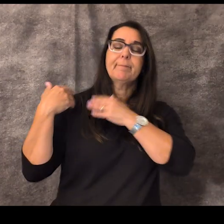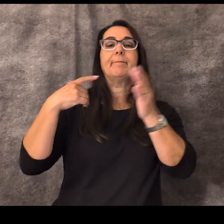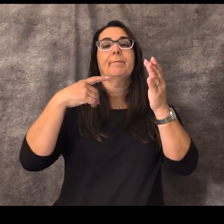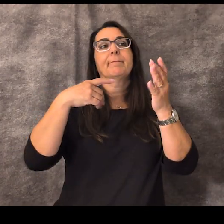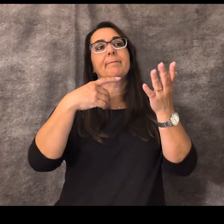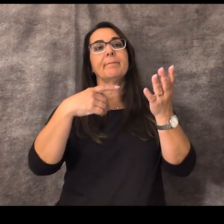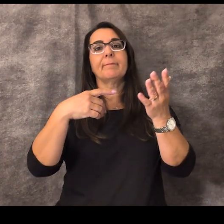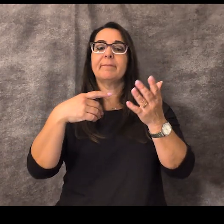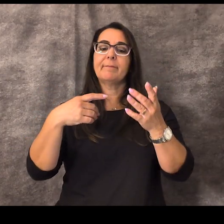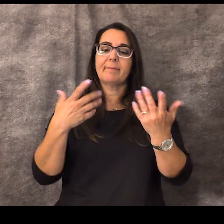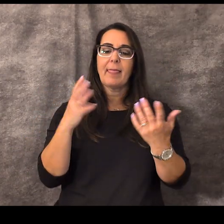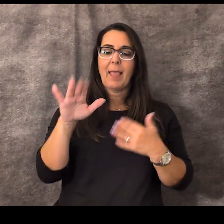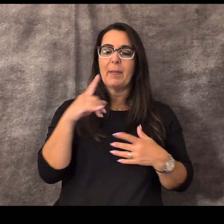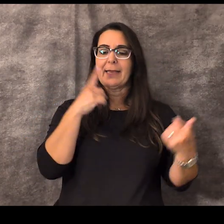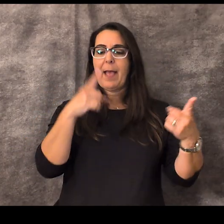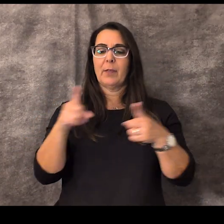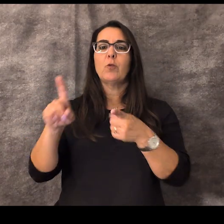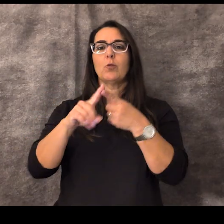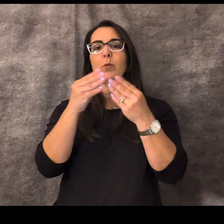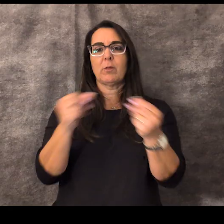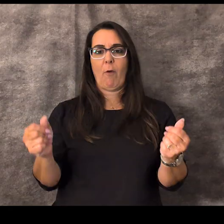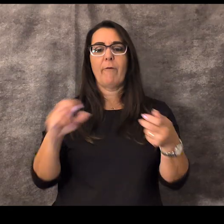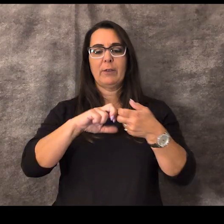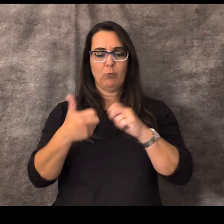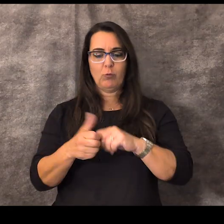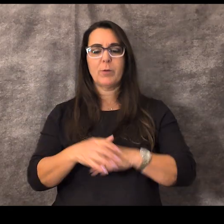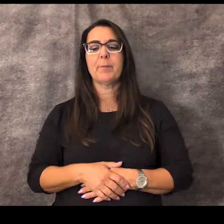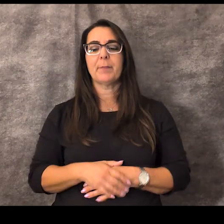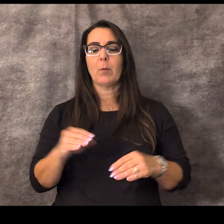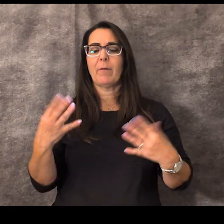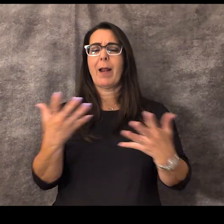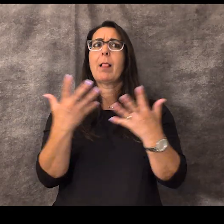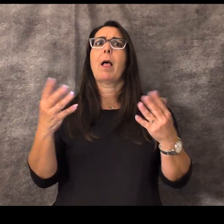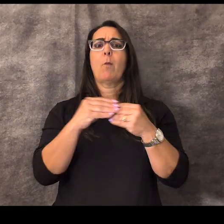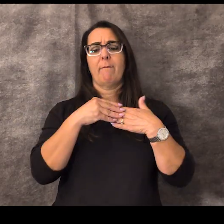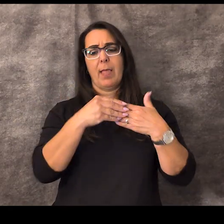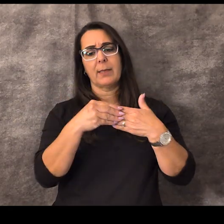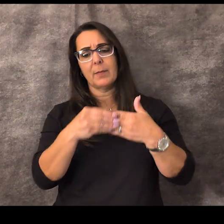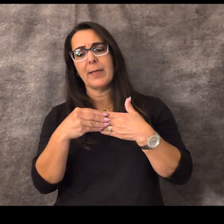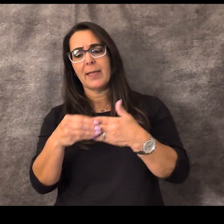to be undertaken to resolve the issues. This gave us a lot of flexibility to take into account everything